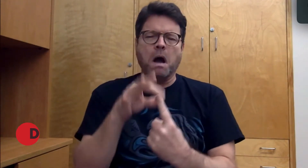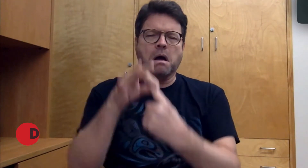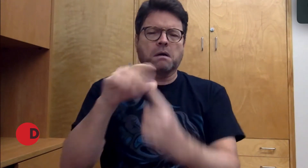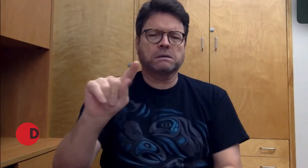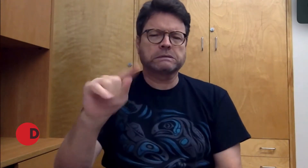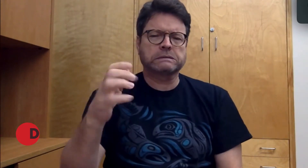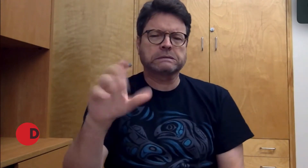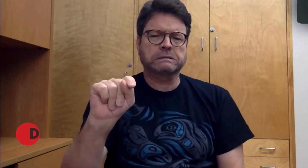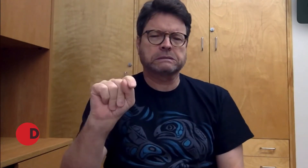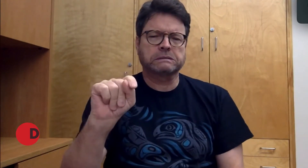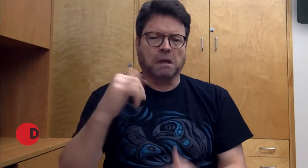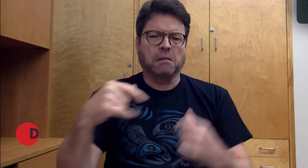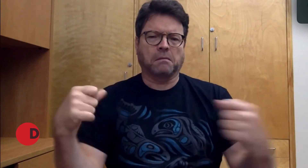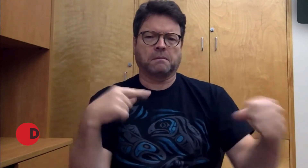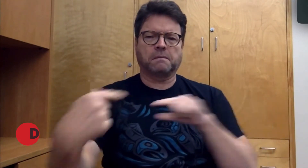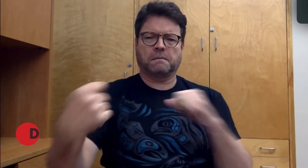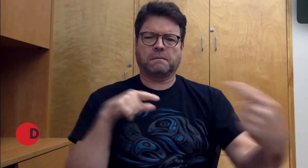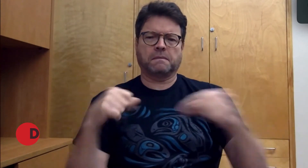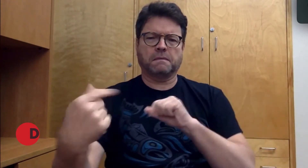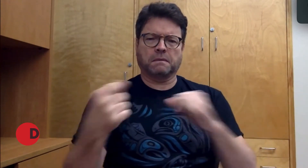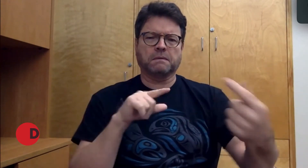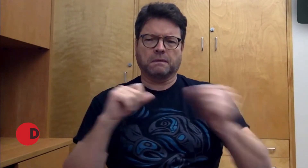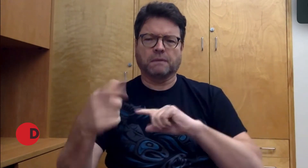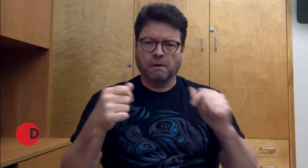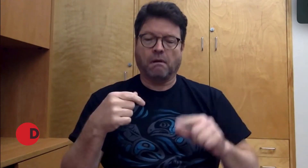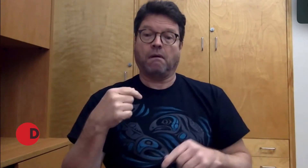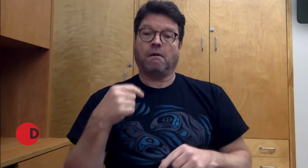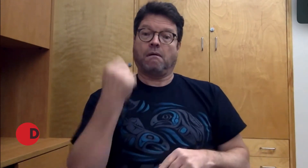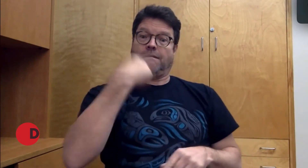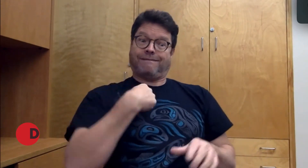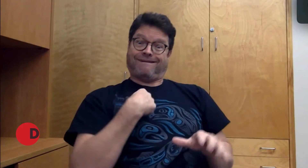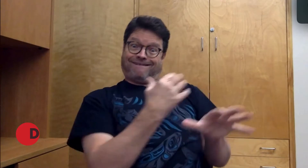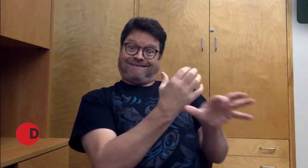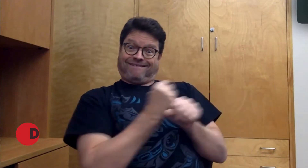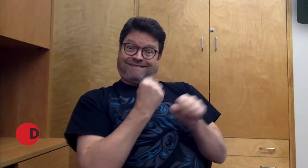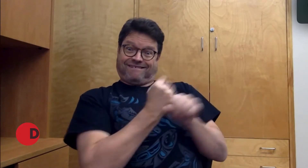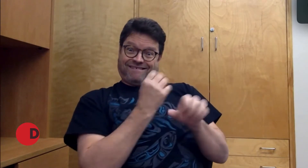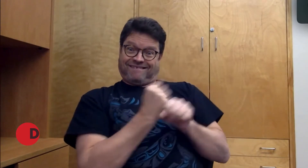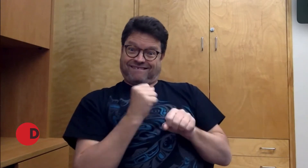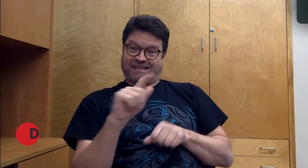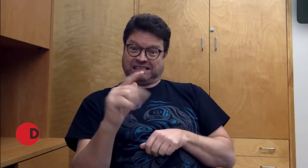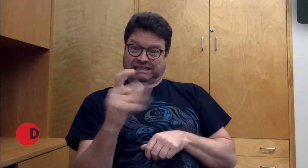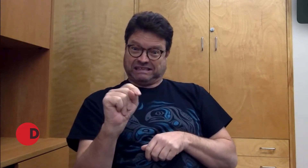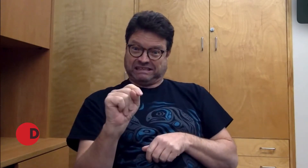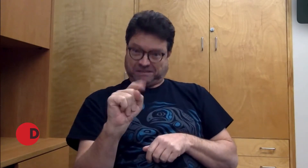with the exception of texting. It was puzzling.